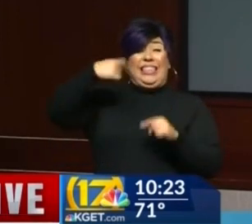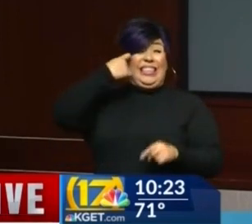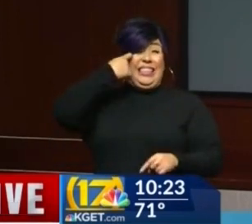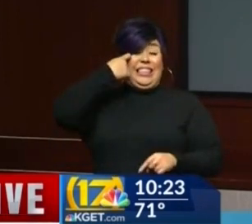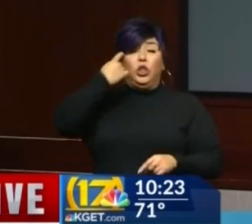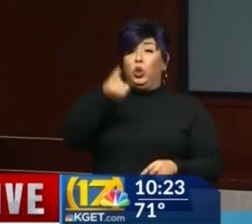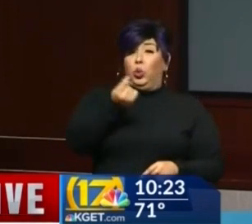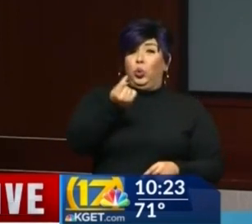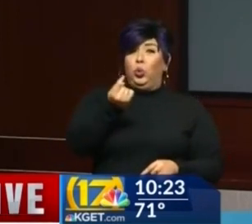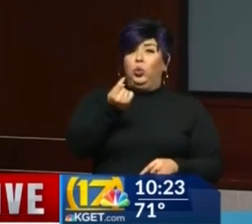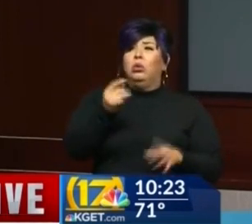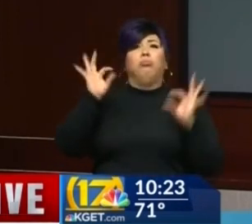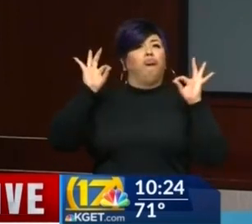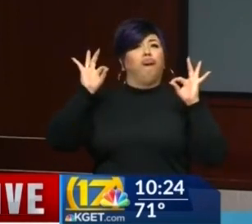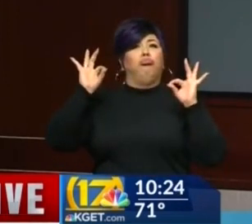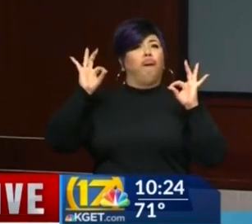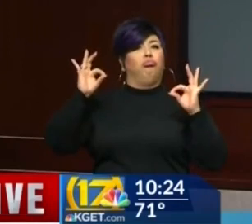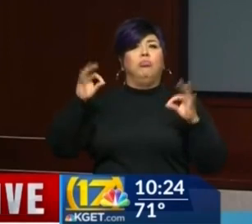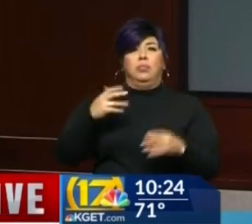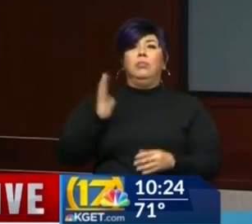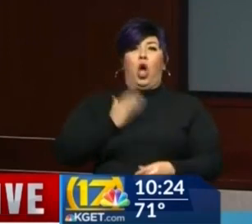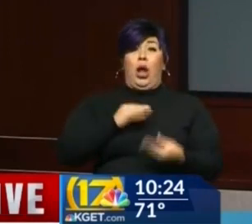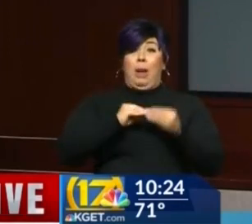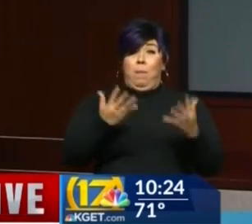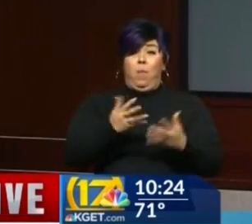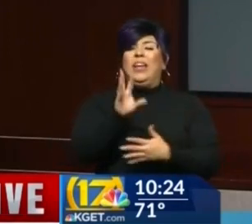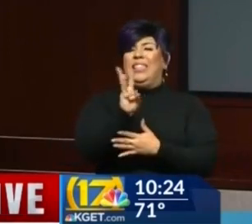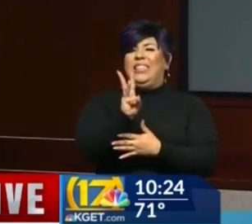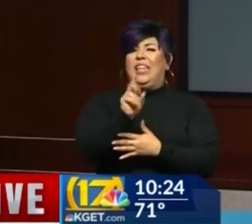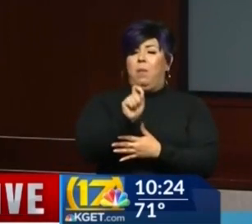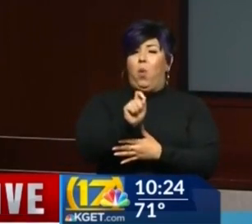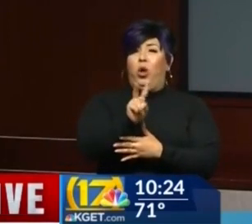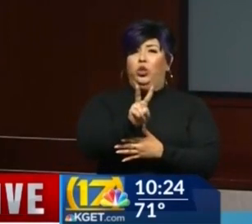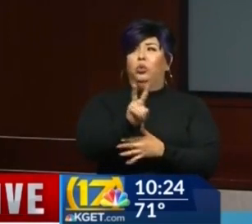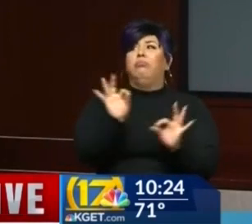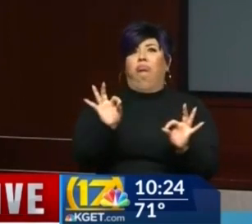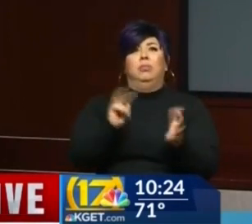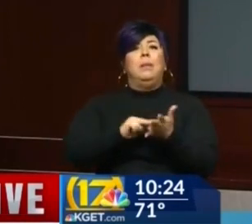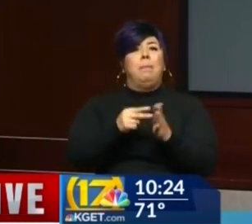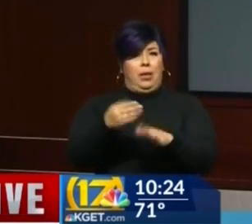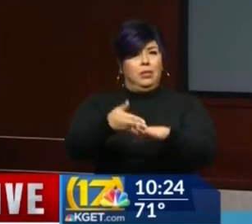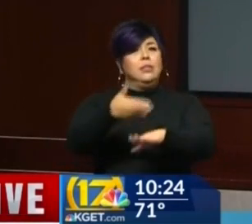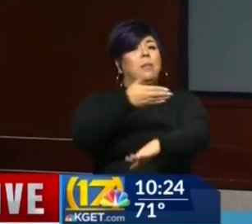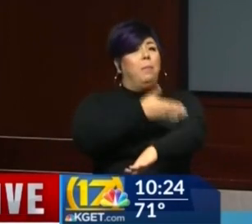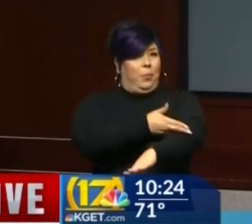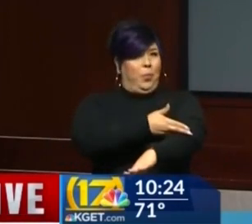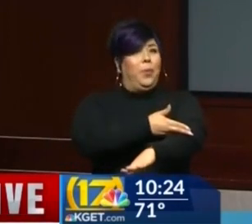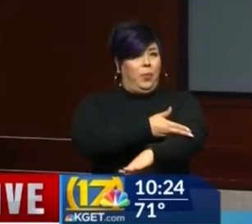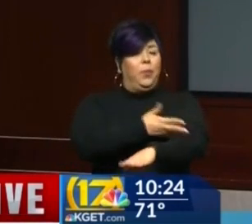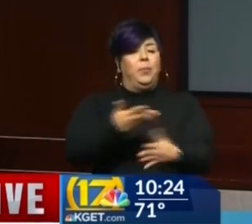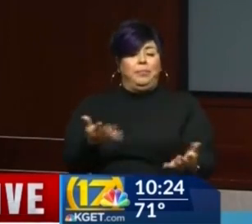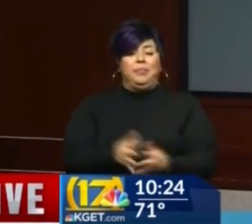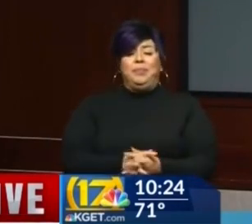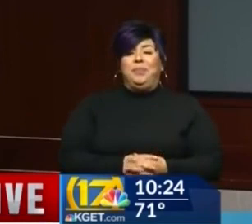HEALTH EQUITY METRIC AND WITHIN THIS LOWEST QUARTILE WAS AT 8.3 PERCENT SO WE EXCEEDED IT AT THIS POINT LAST WEEK AND WHEN THE STATE RELEASES INFORMATION